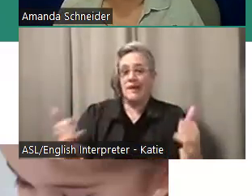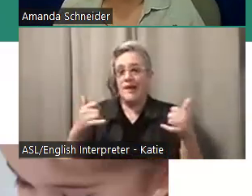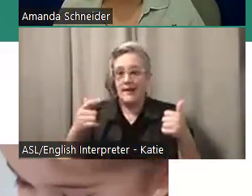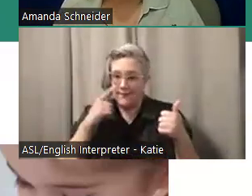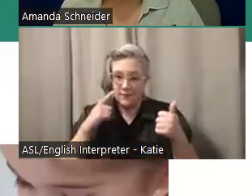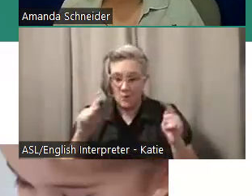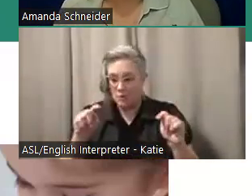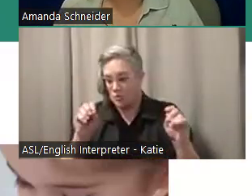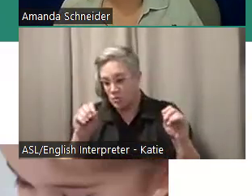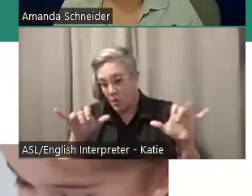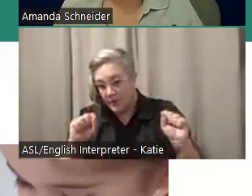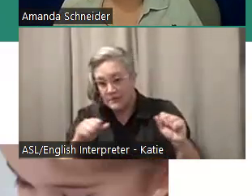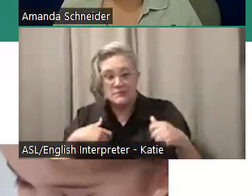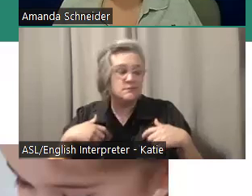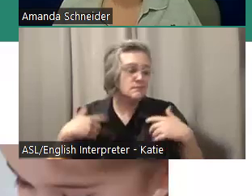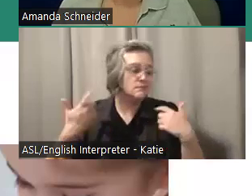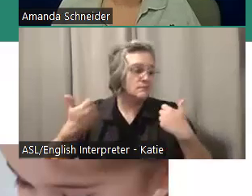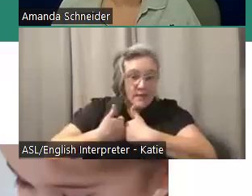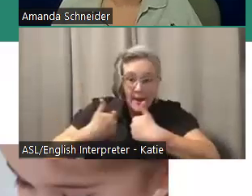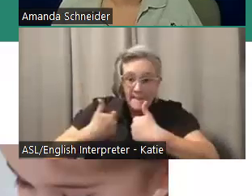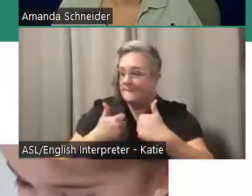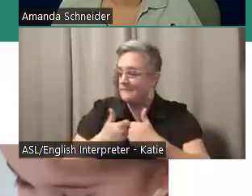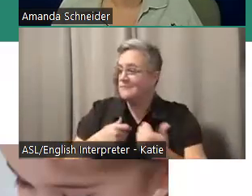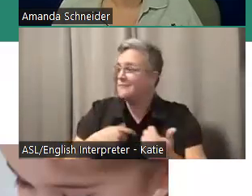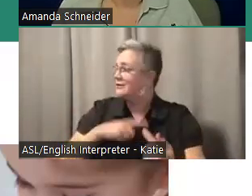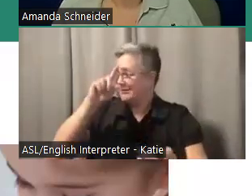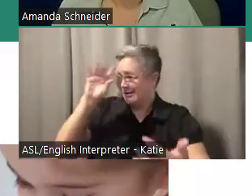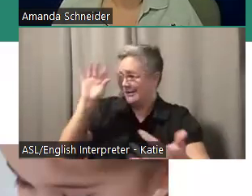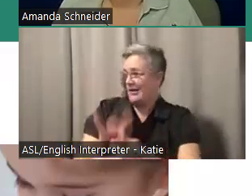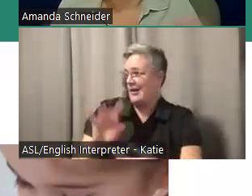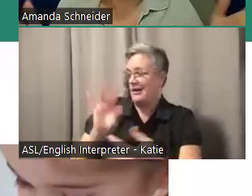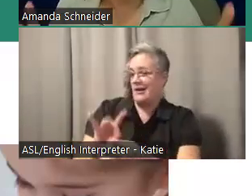or playing games, to make some of those connections, or also just…